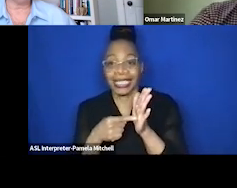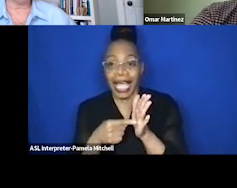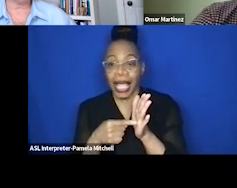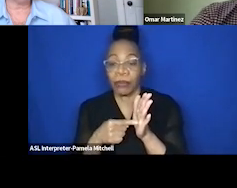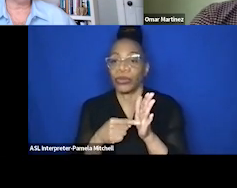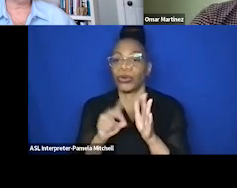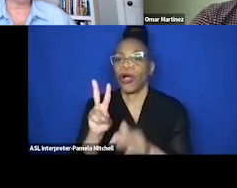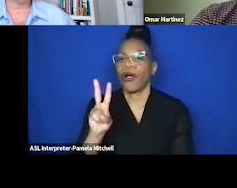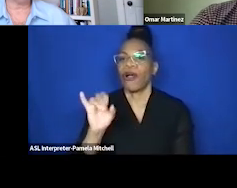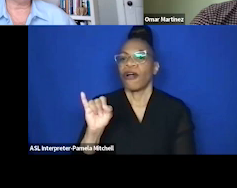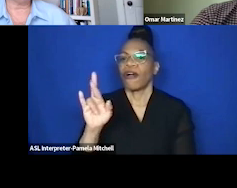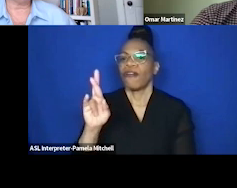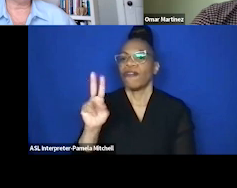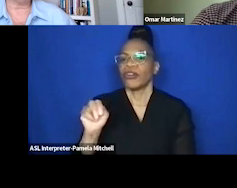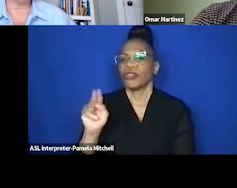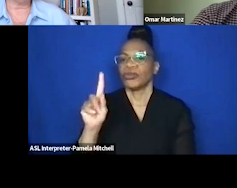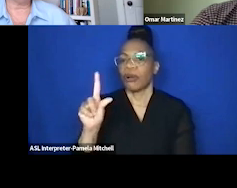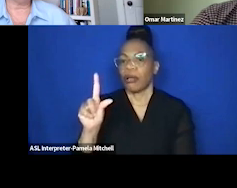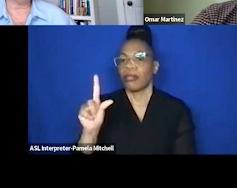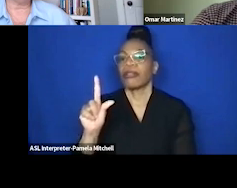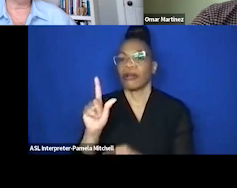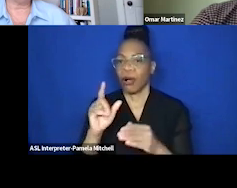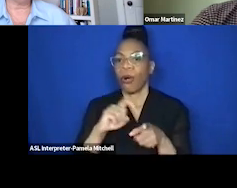So some of the success stories